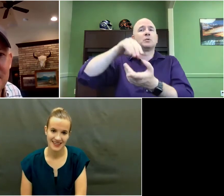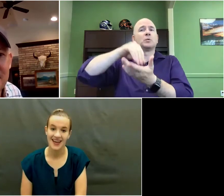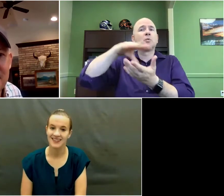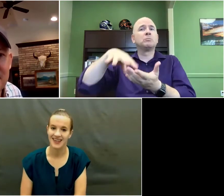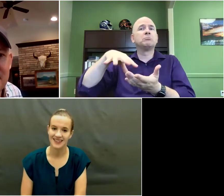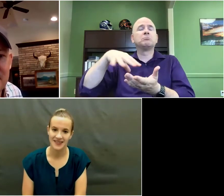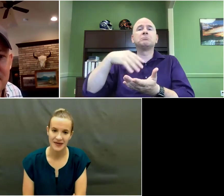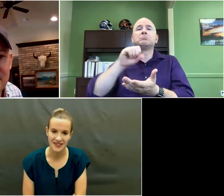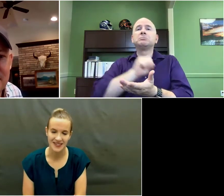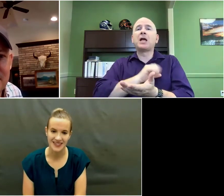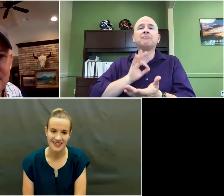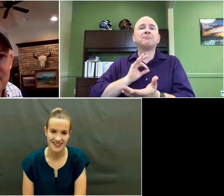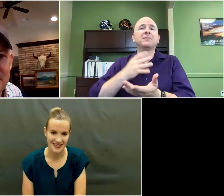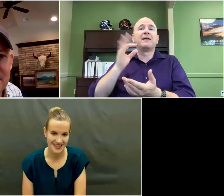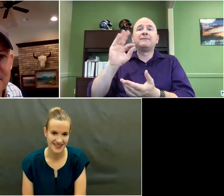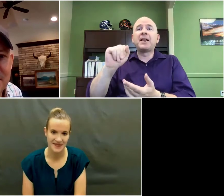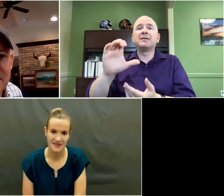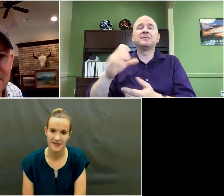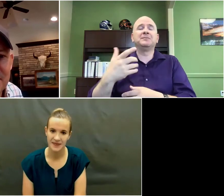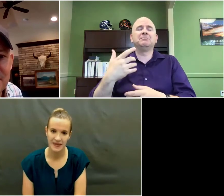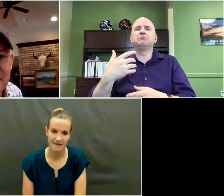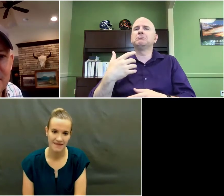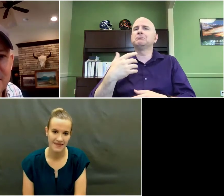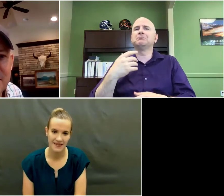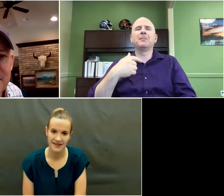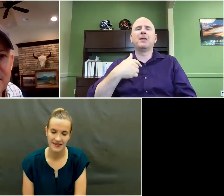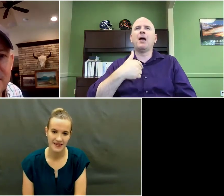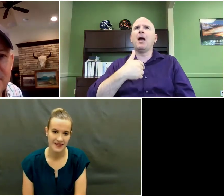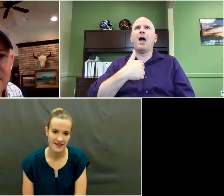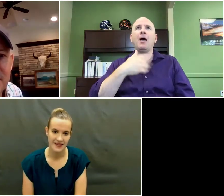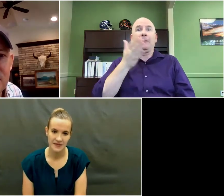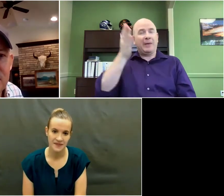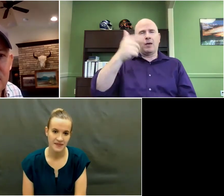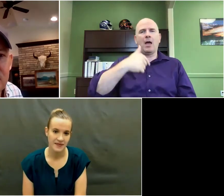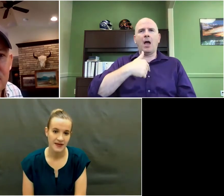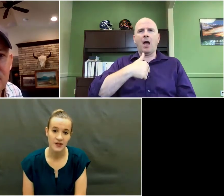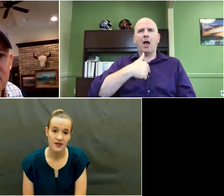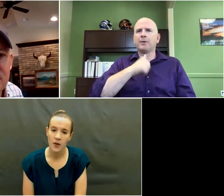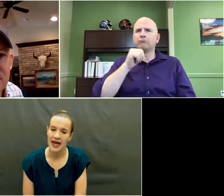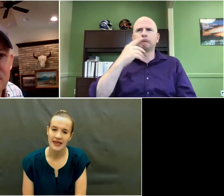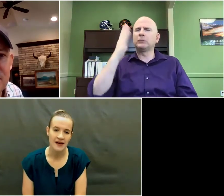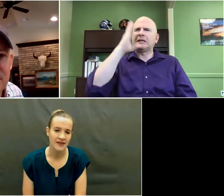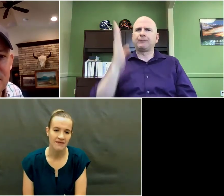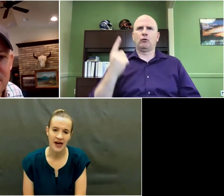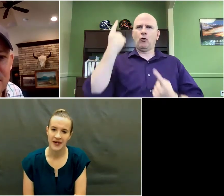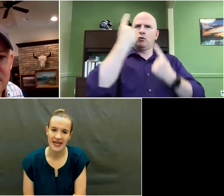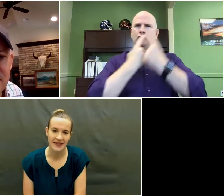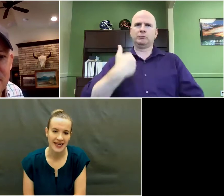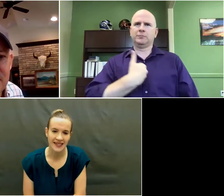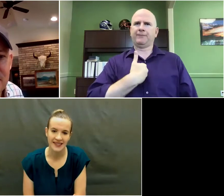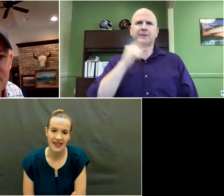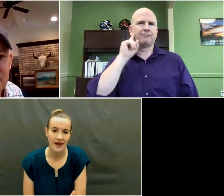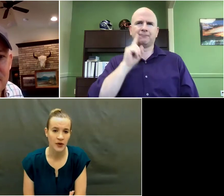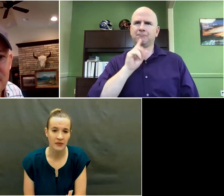Steve: Yes, that's a great question. So I loved the environment at Gallaudet. I love working with